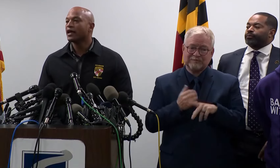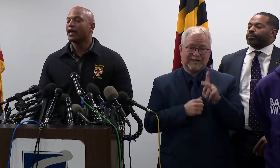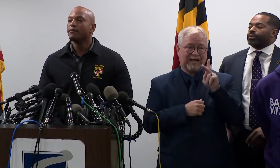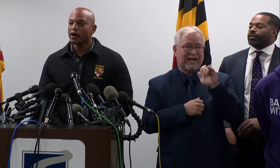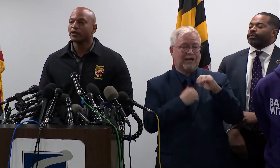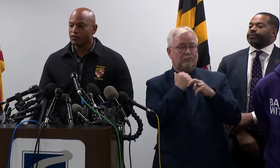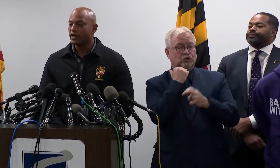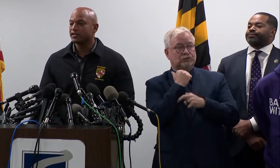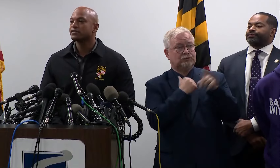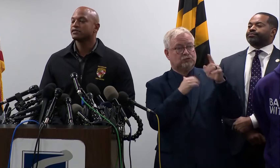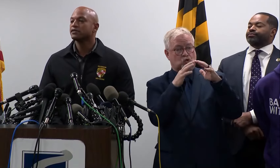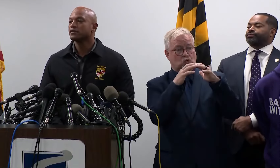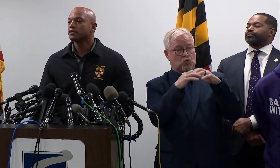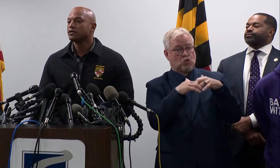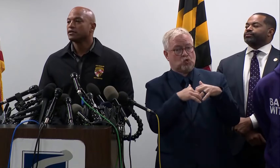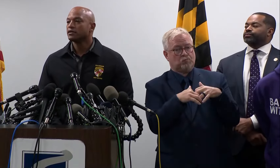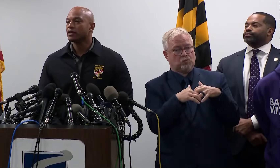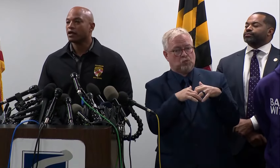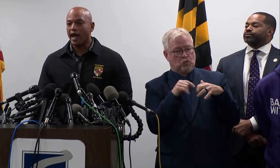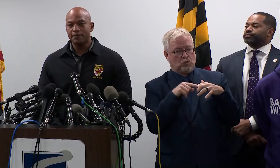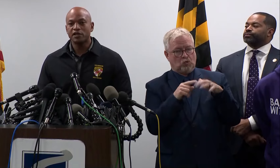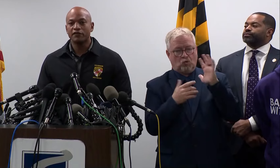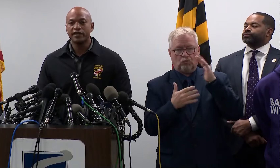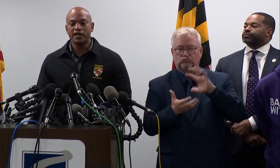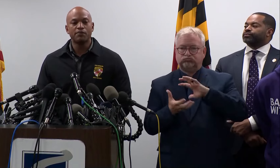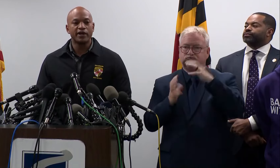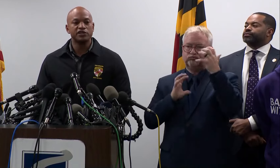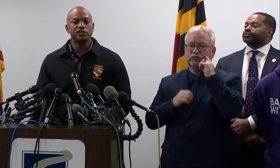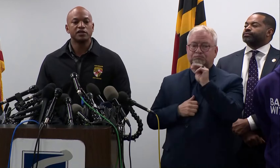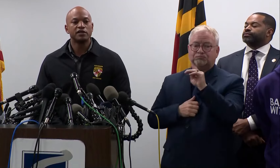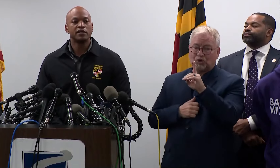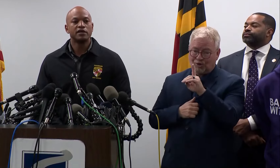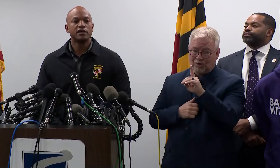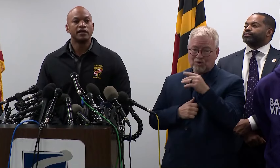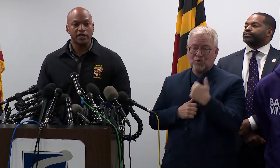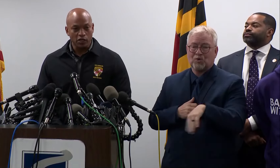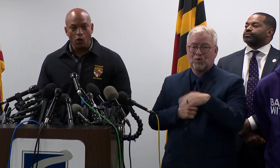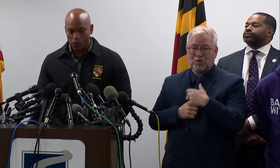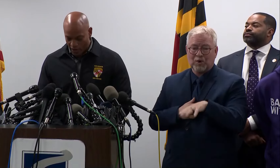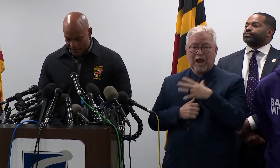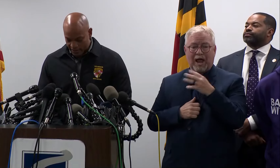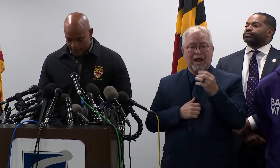a Maryland crisis. The collapse of the key bridge is a global crisis.